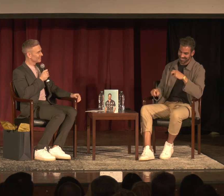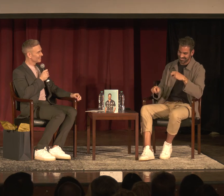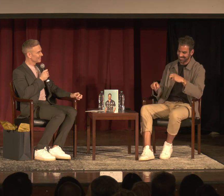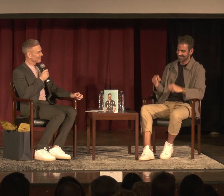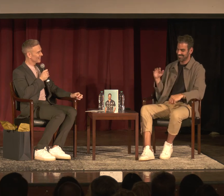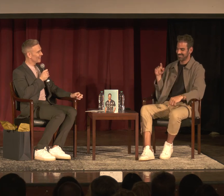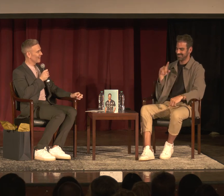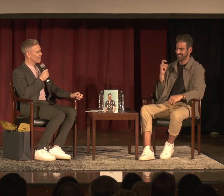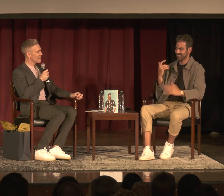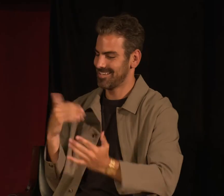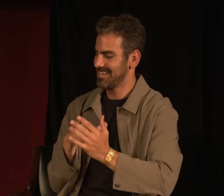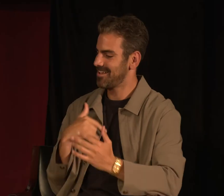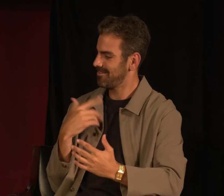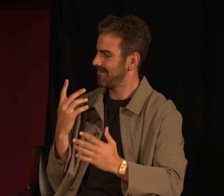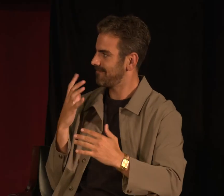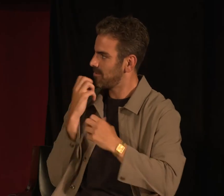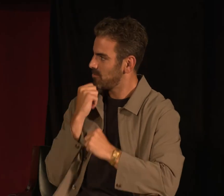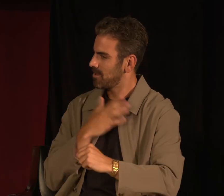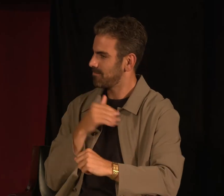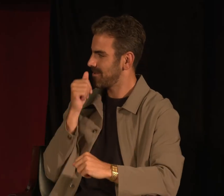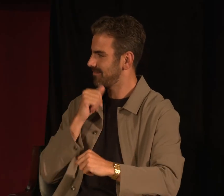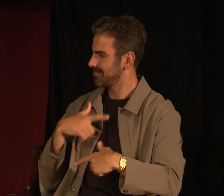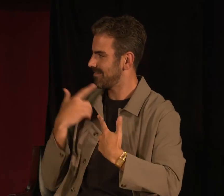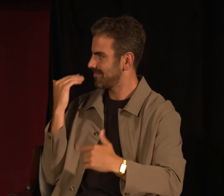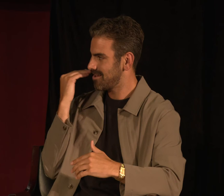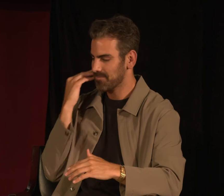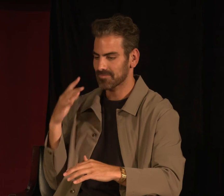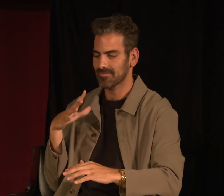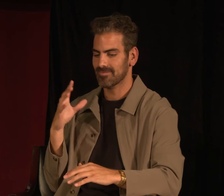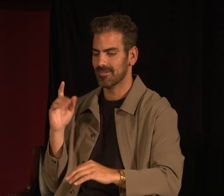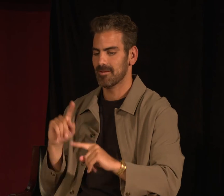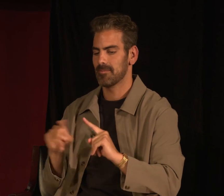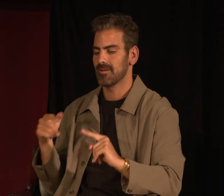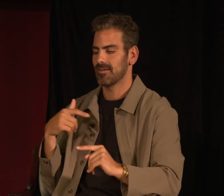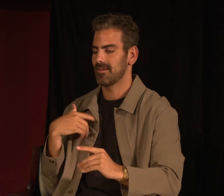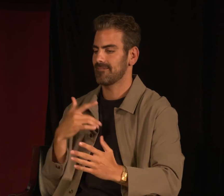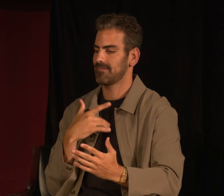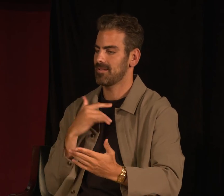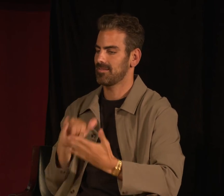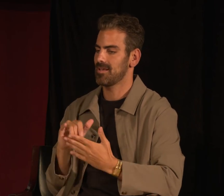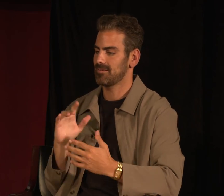It was tough. It was tough, because, again, I do try to preserve what little privacy I do still have.